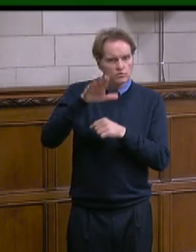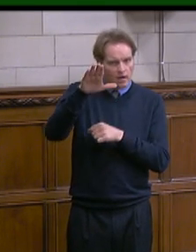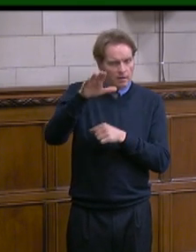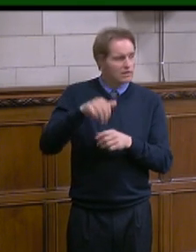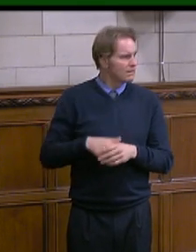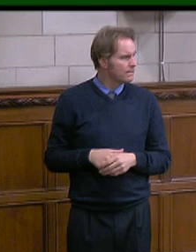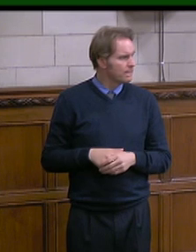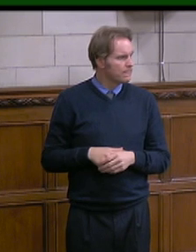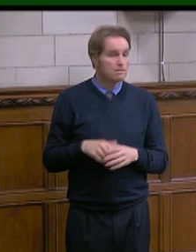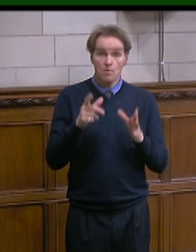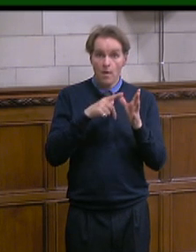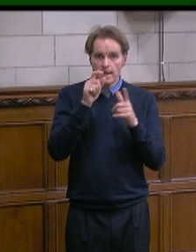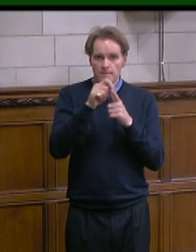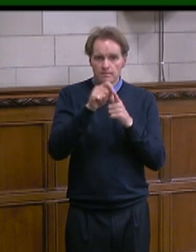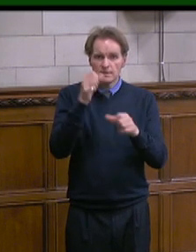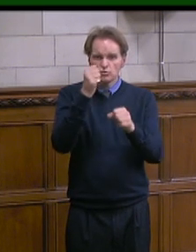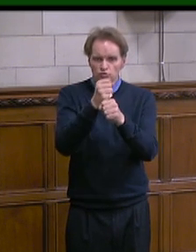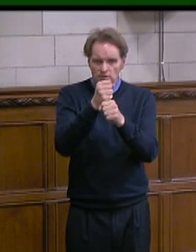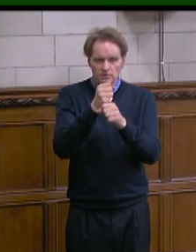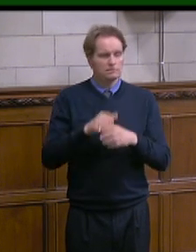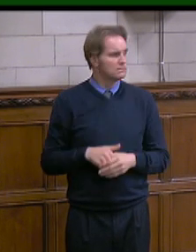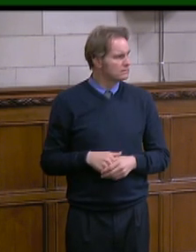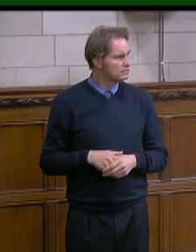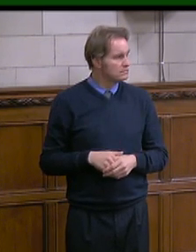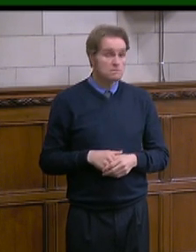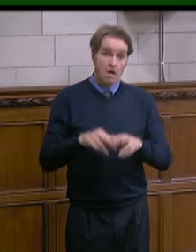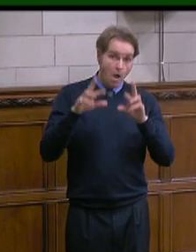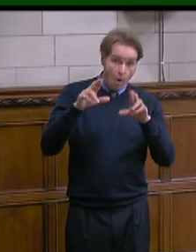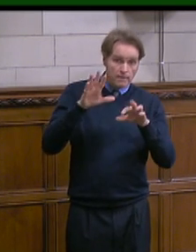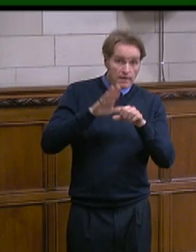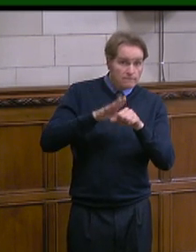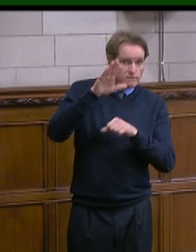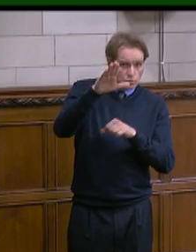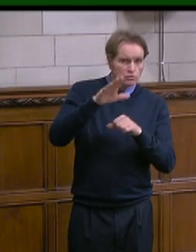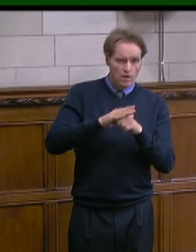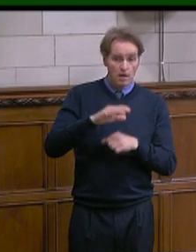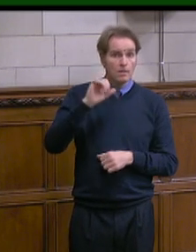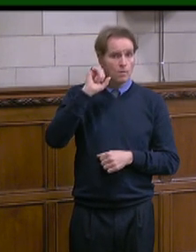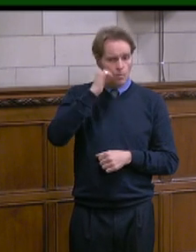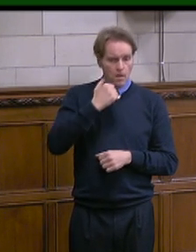and to recognise a GCSE qualification.